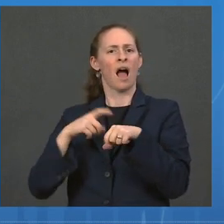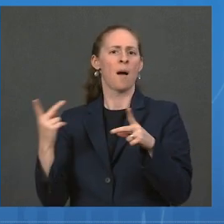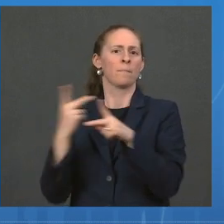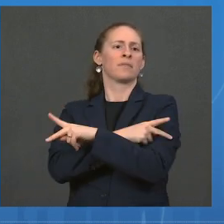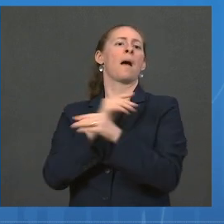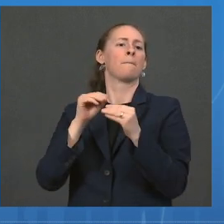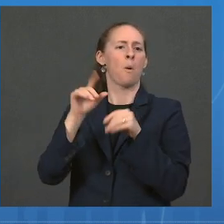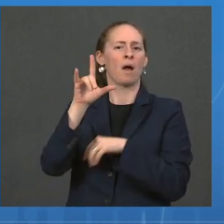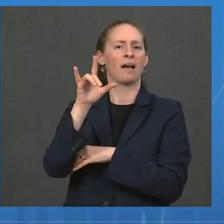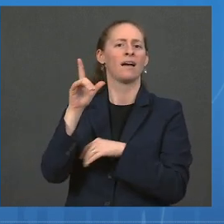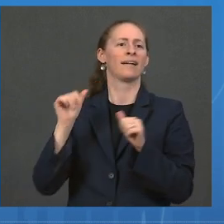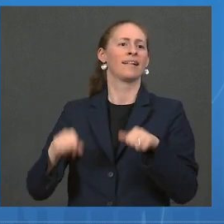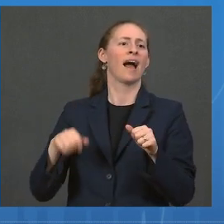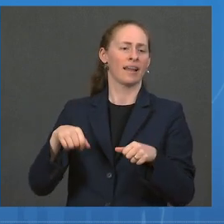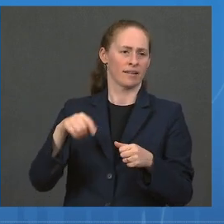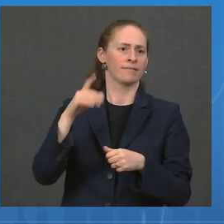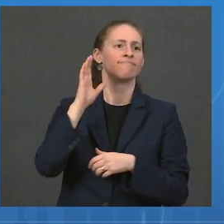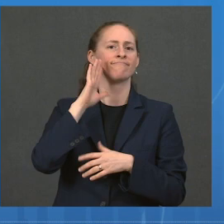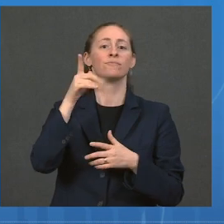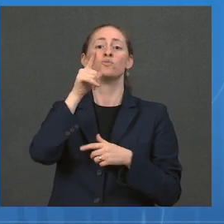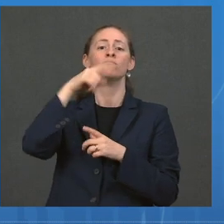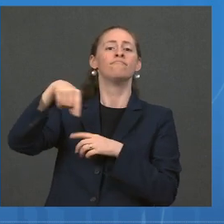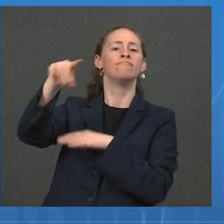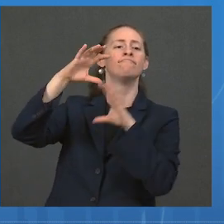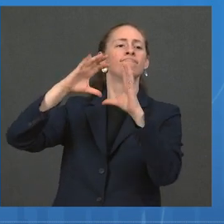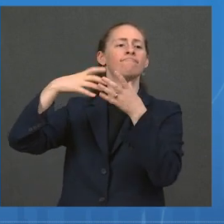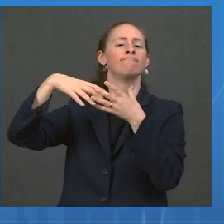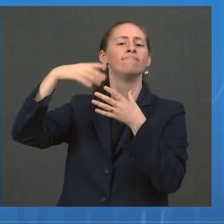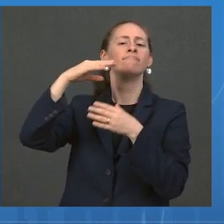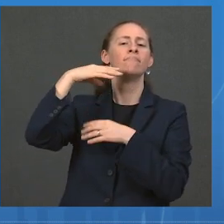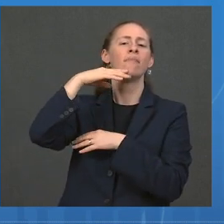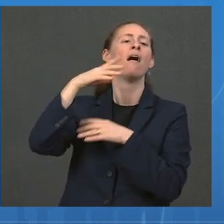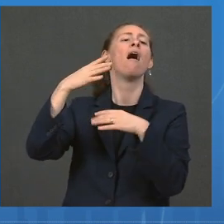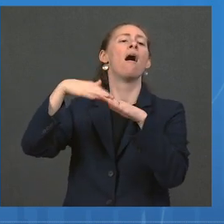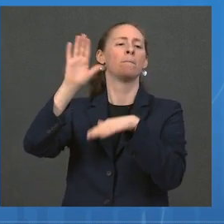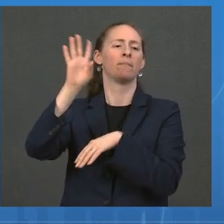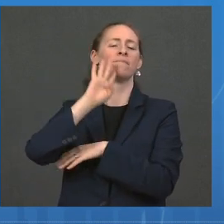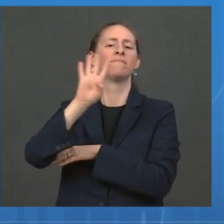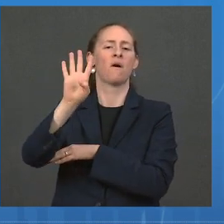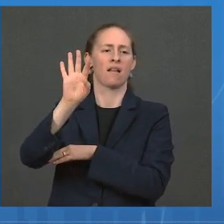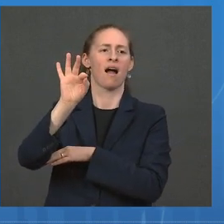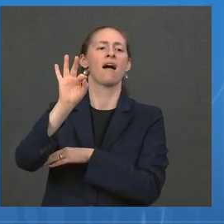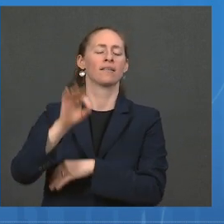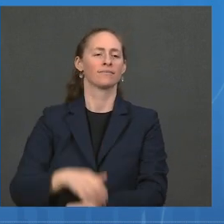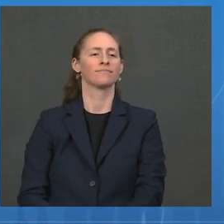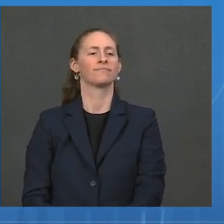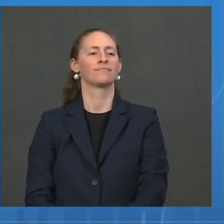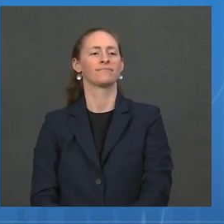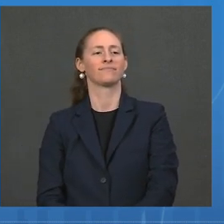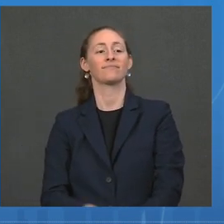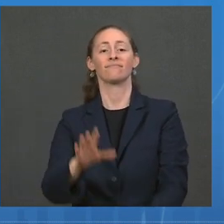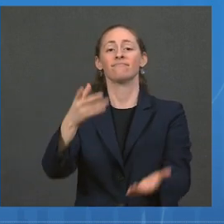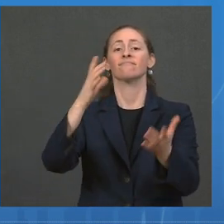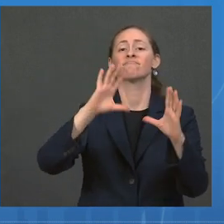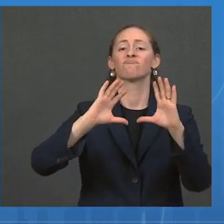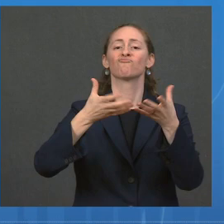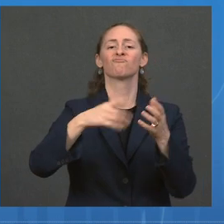15 times higher for those aged 50 to 64 years old, and 9 times higher for those 65 and older.